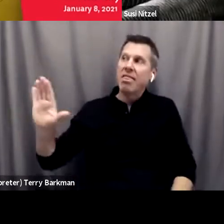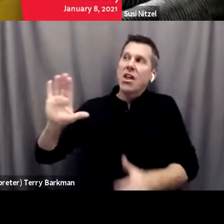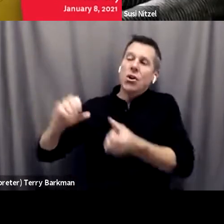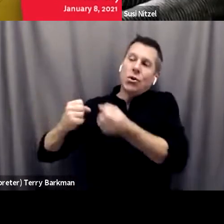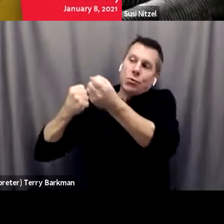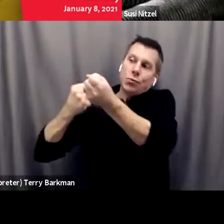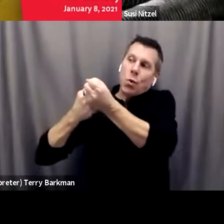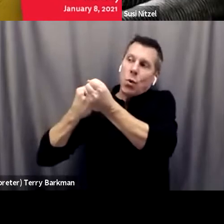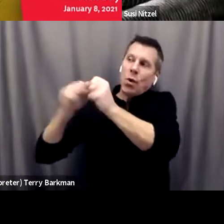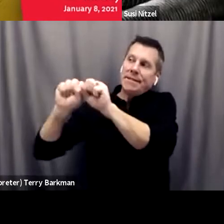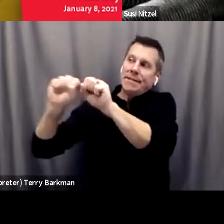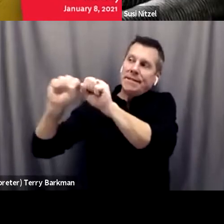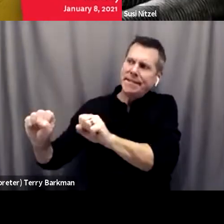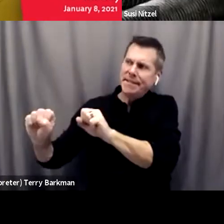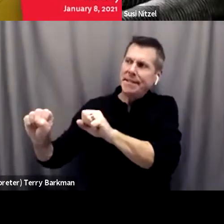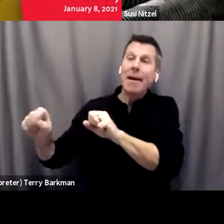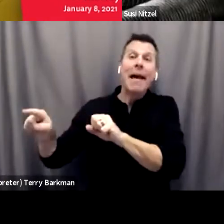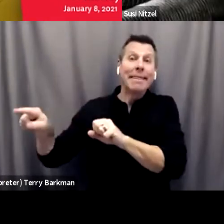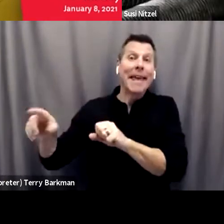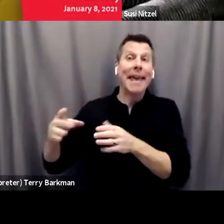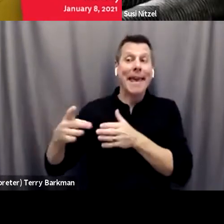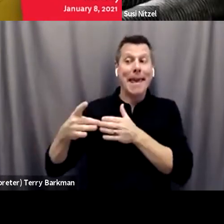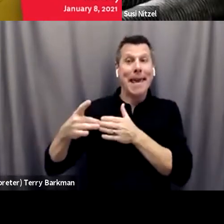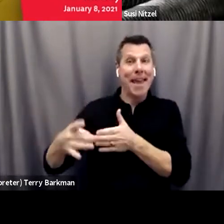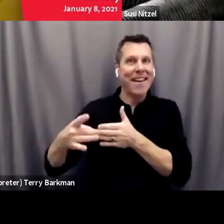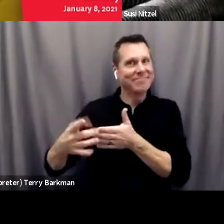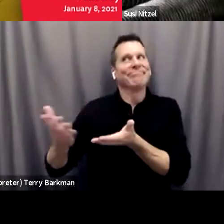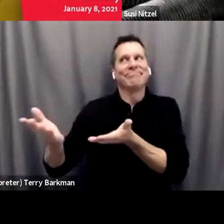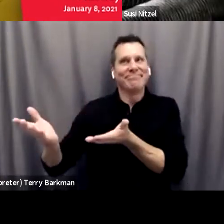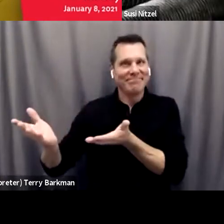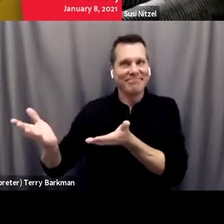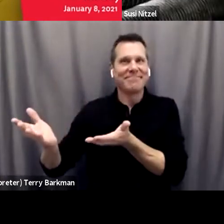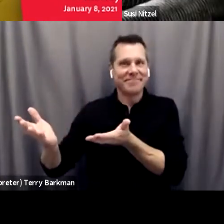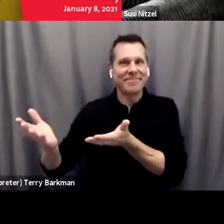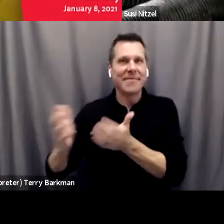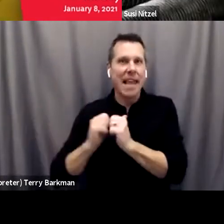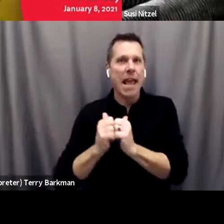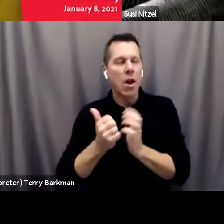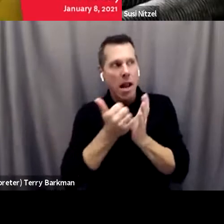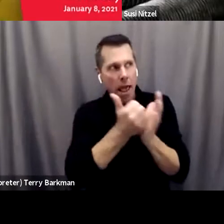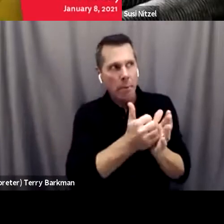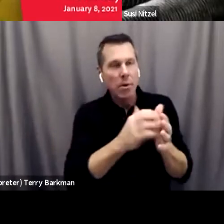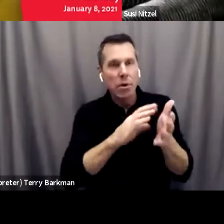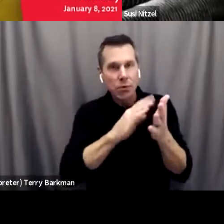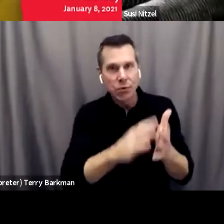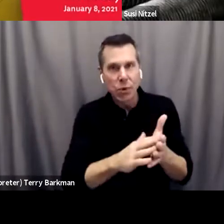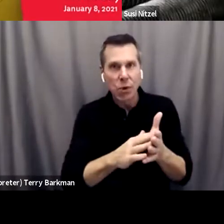And that guidance, that is that is a part of, again, keeping the students on the path and helping them to get on the path and then